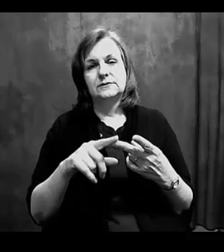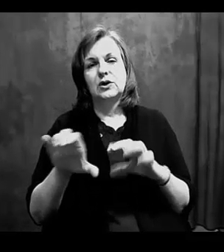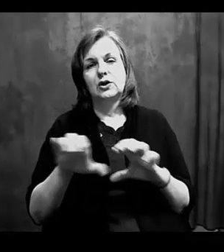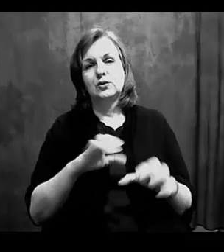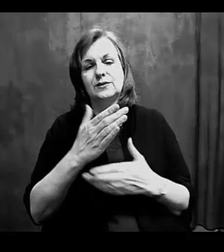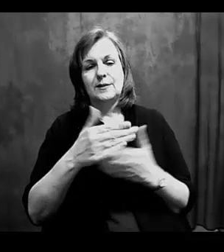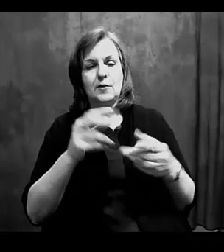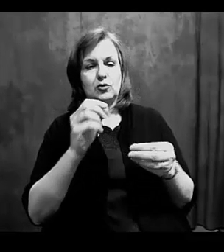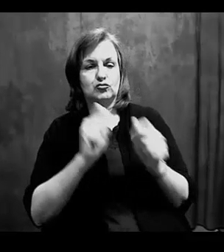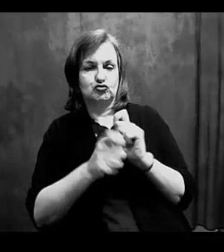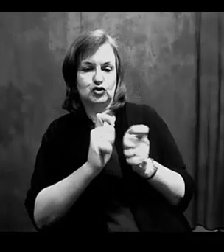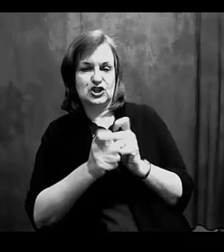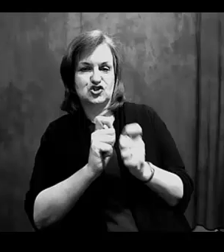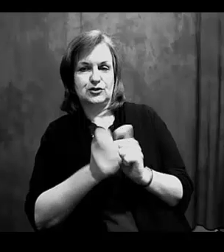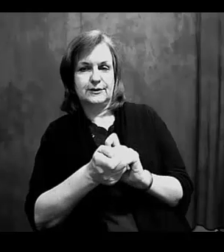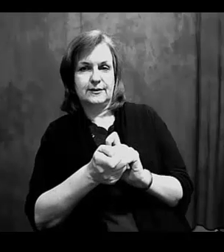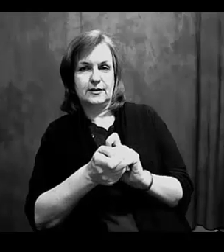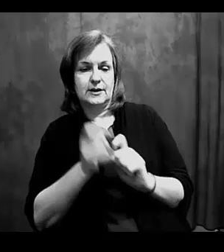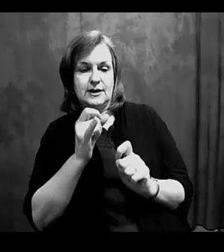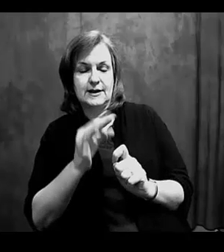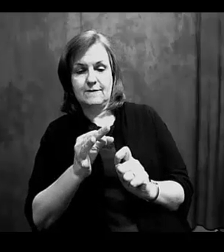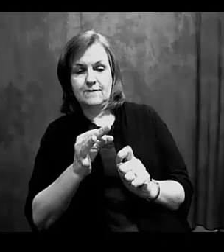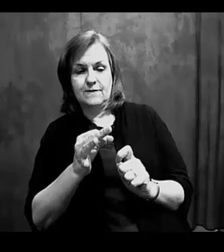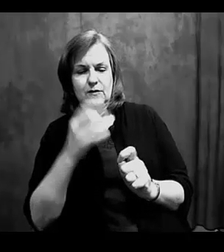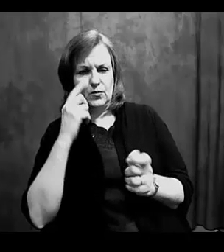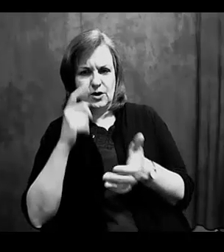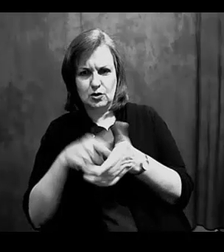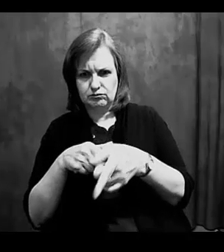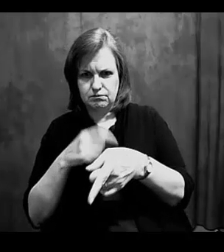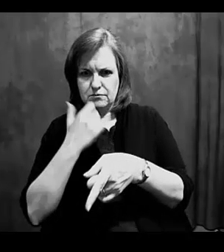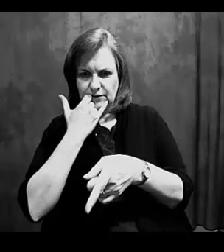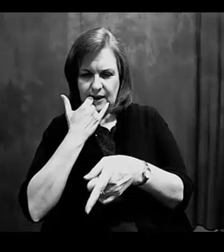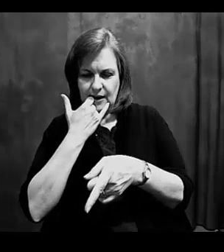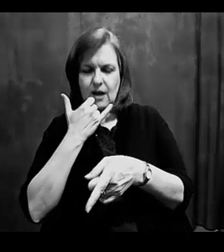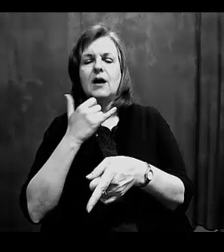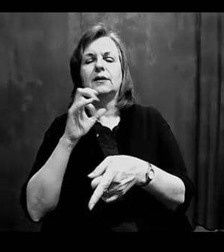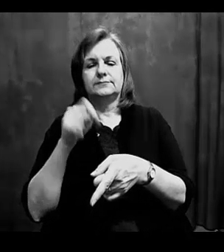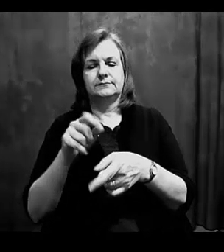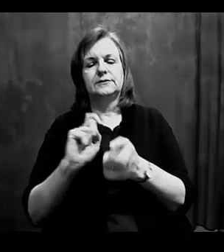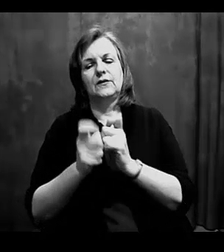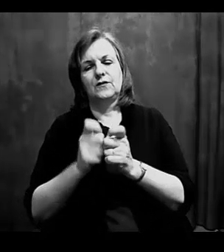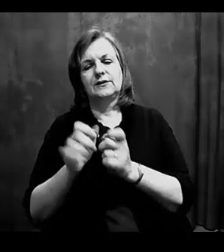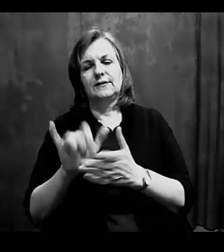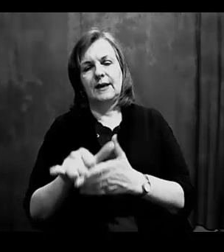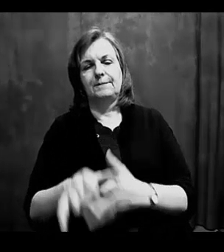order and then it's actually going to do some correction if that proofreading